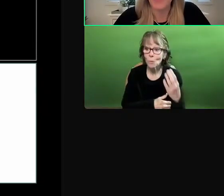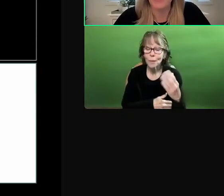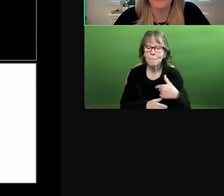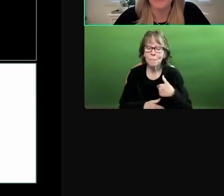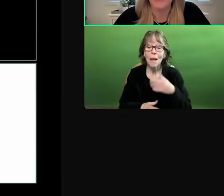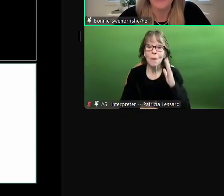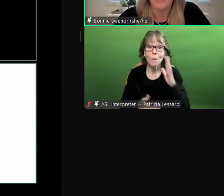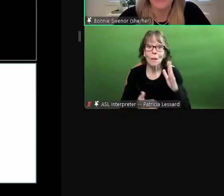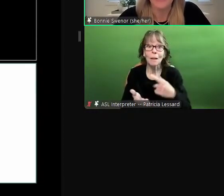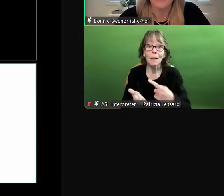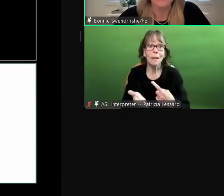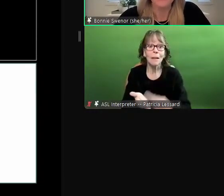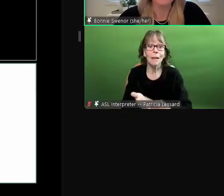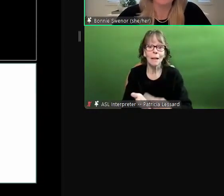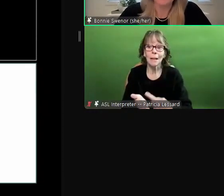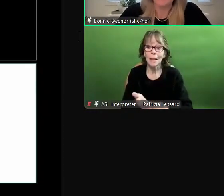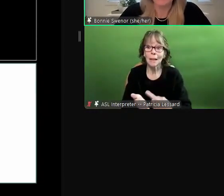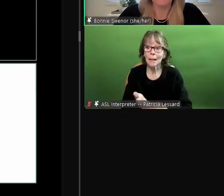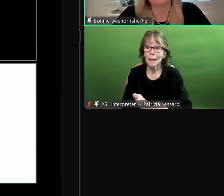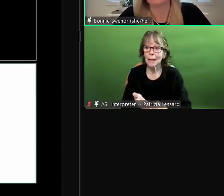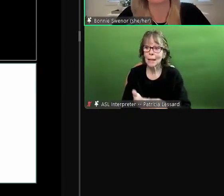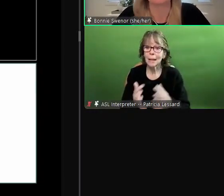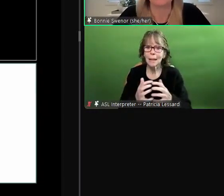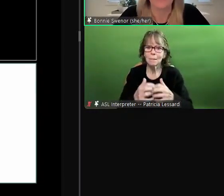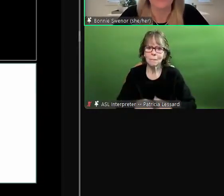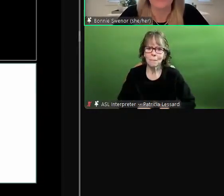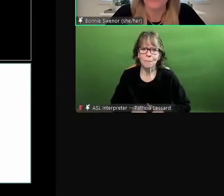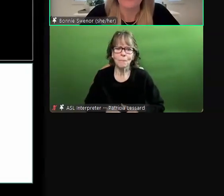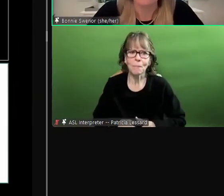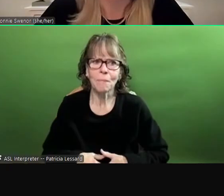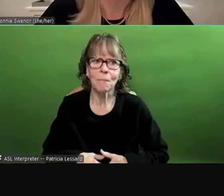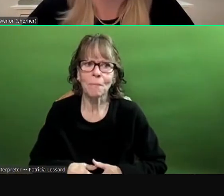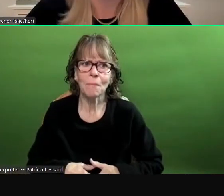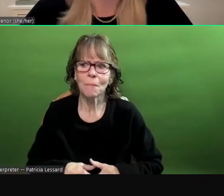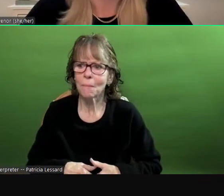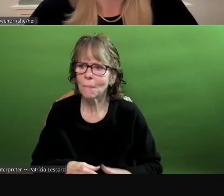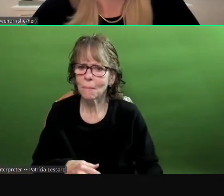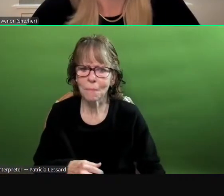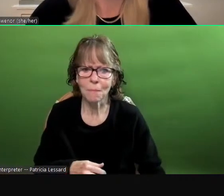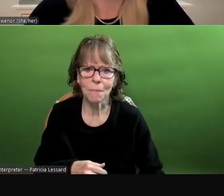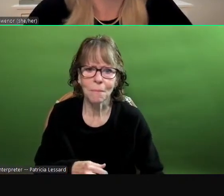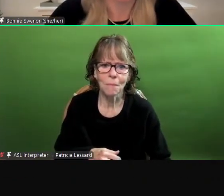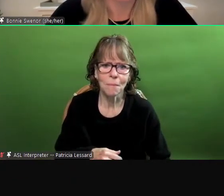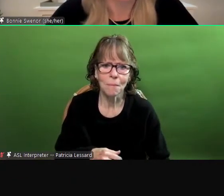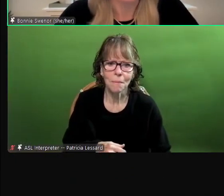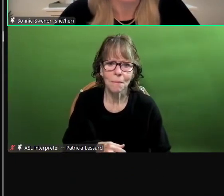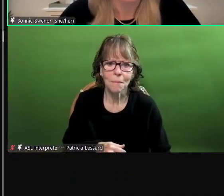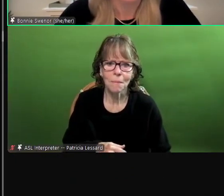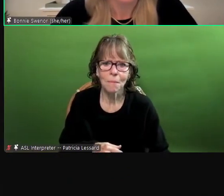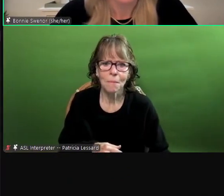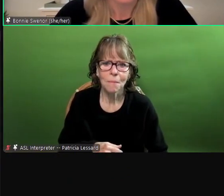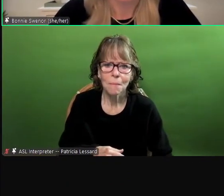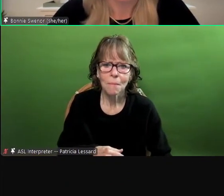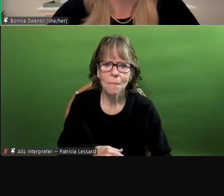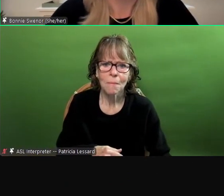about dismantling the roadblocks to health equity for people with disabilities.